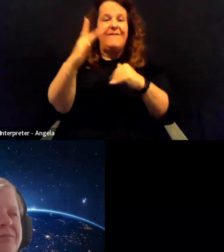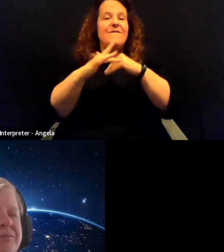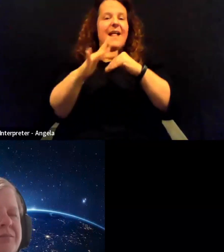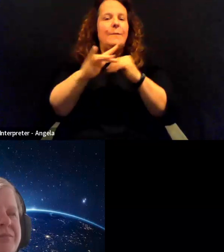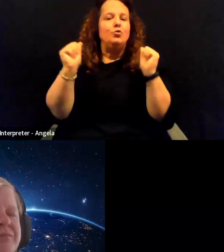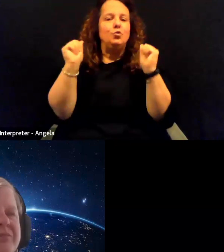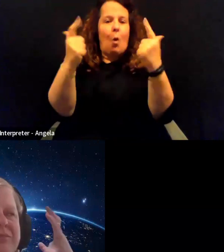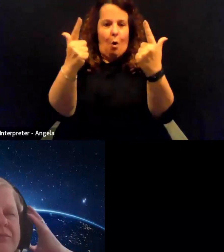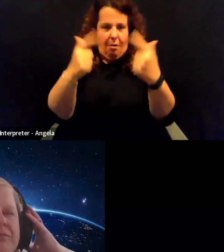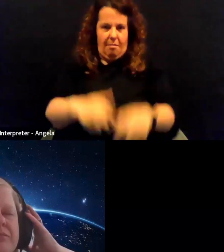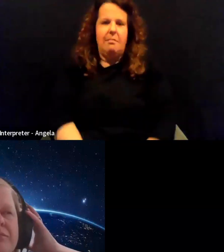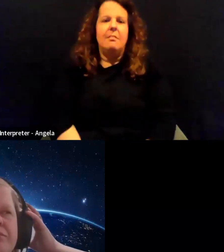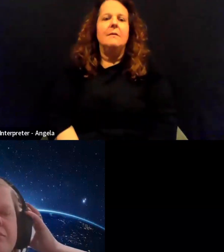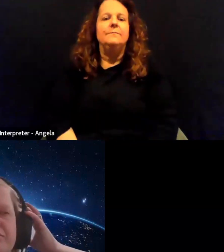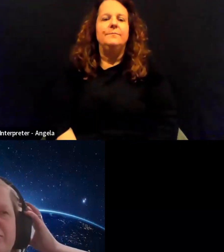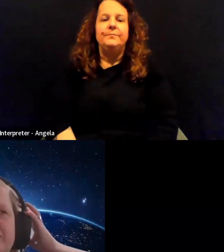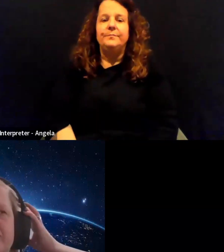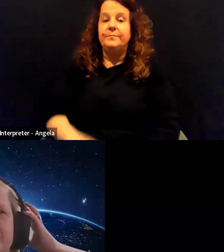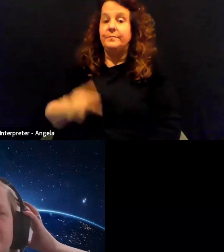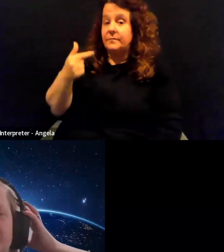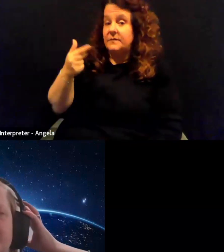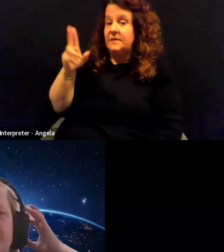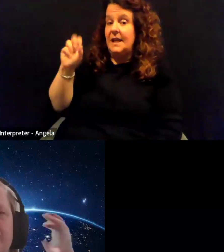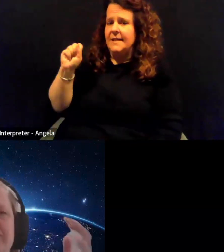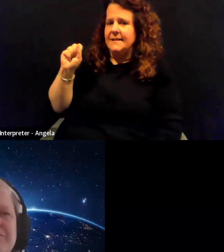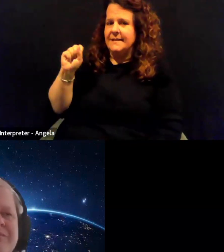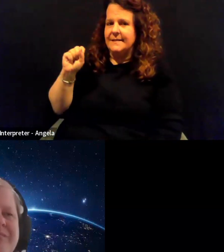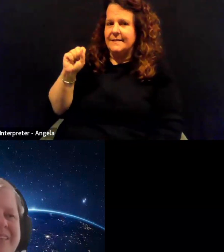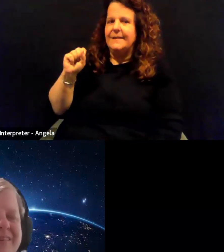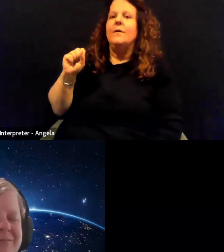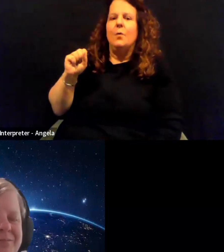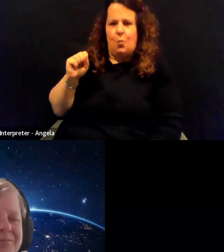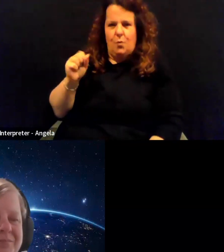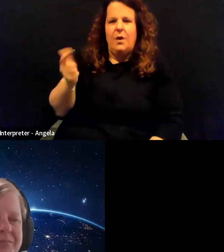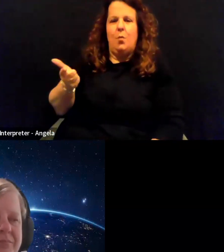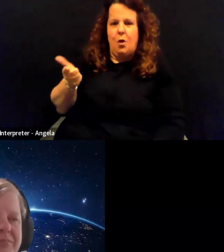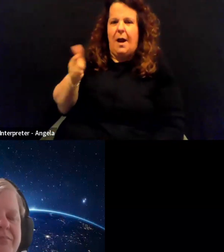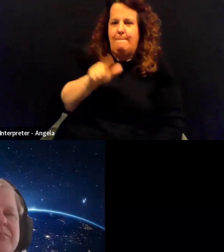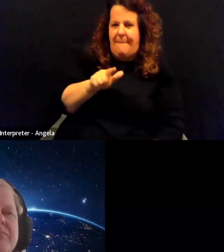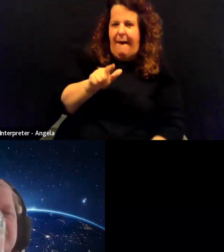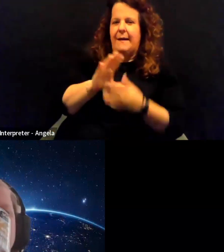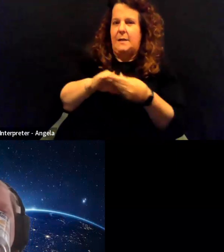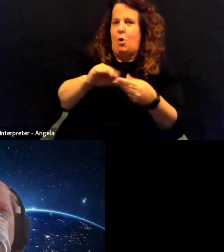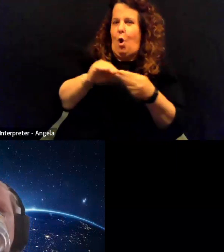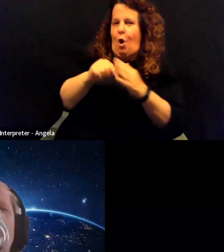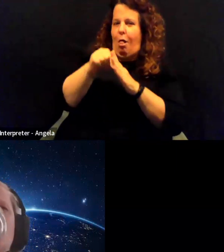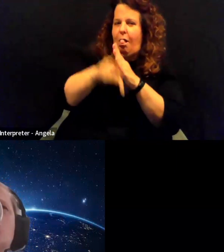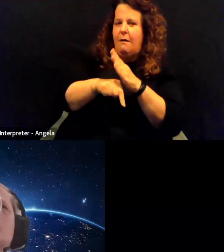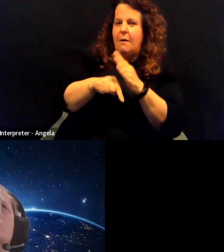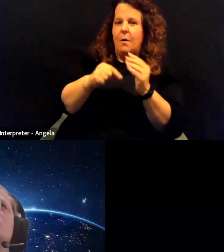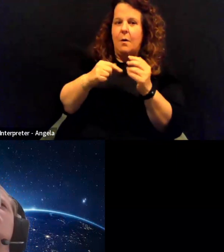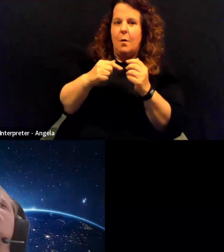Thank you, Chancey. Awesome. We're definitely we're going to come back and revisit some of those things because there's some really great stuff.